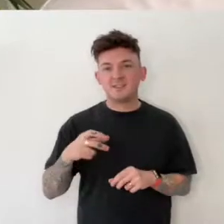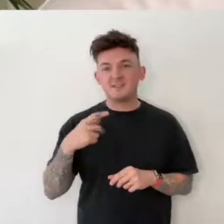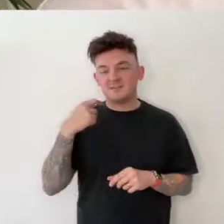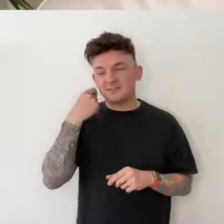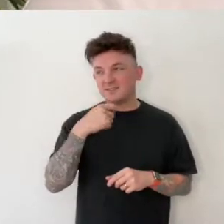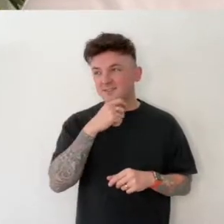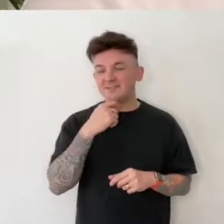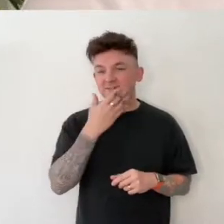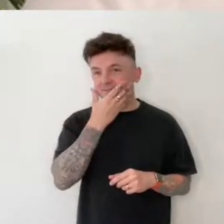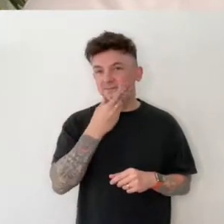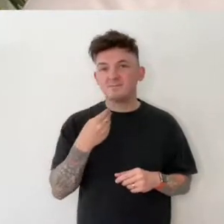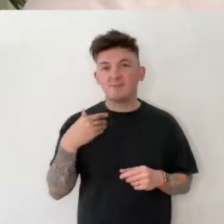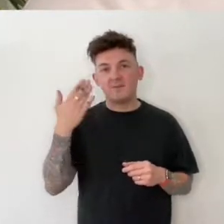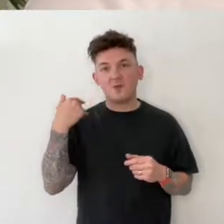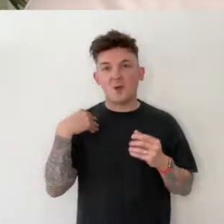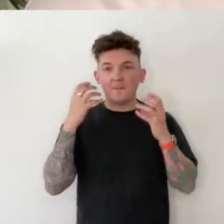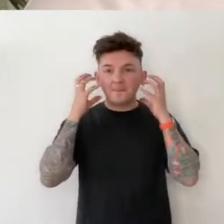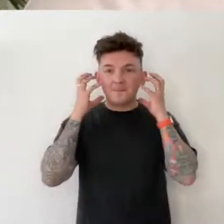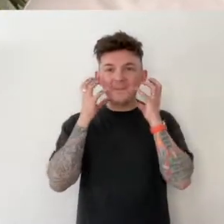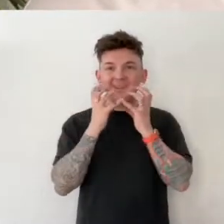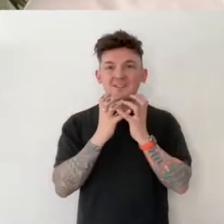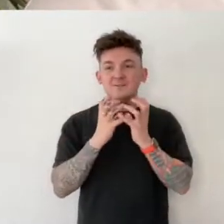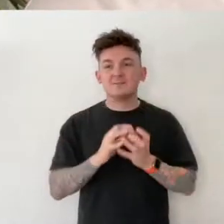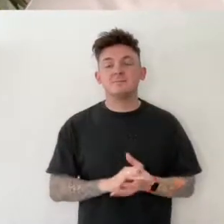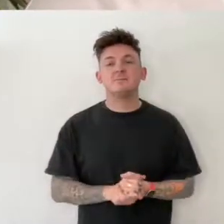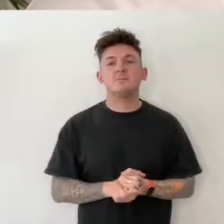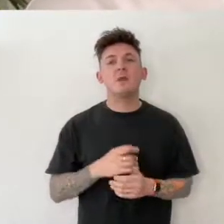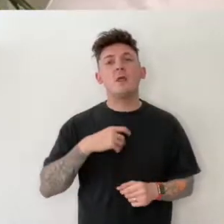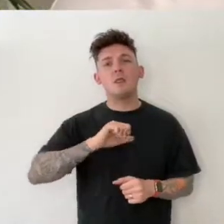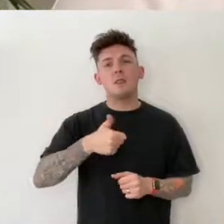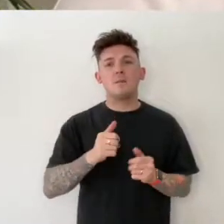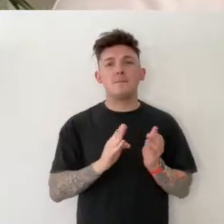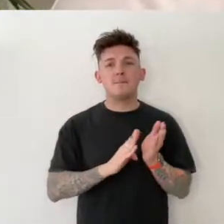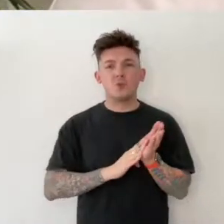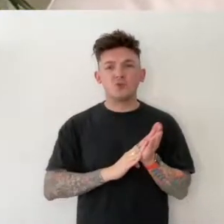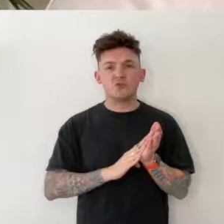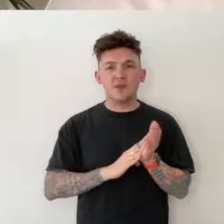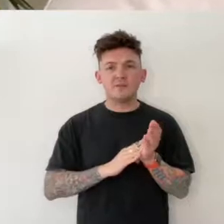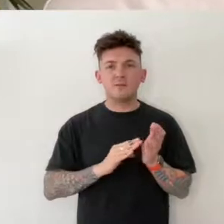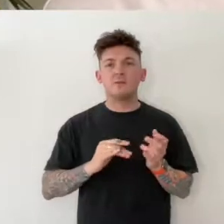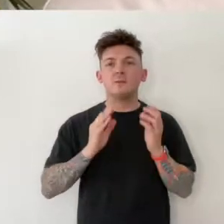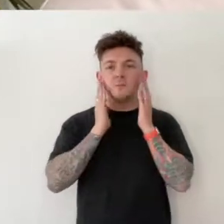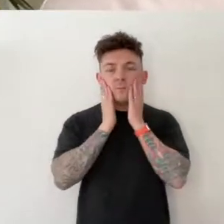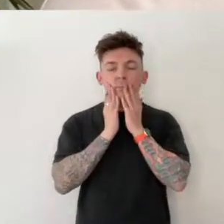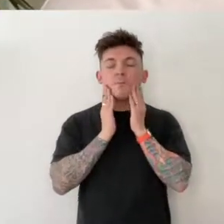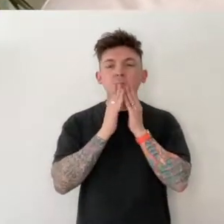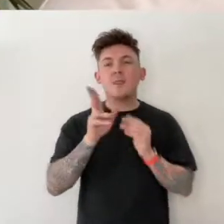my beard. i sort of put some moisturiser on, i've got some serums which i put on as well